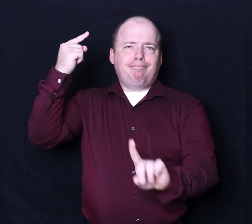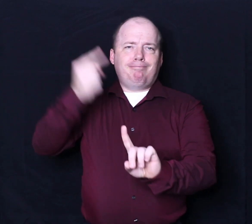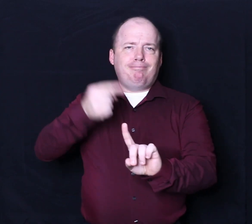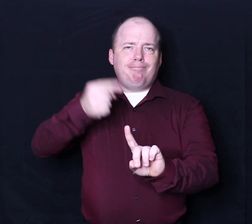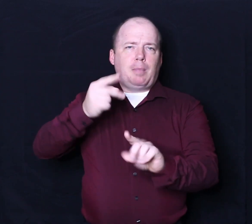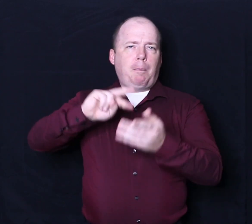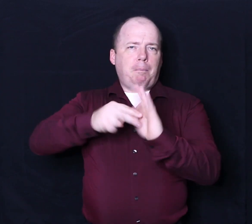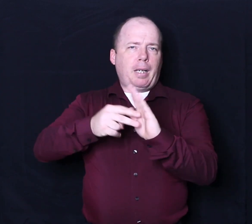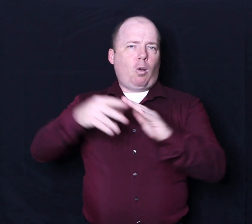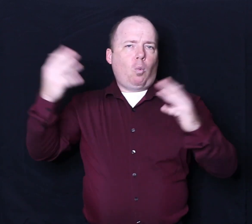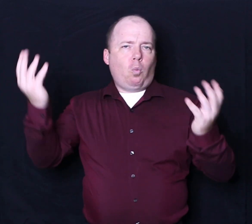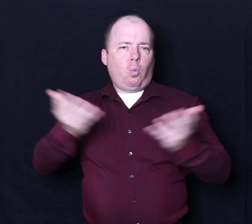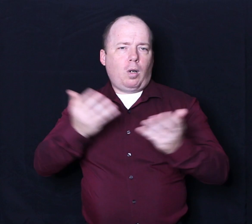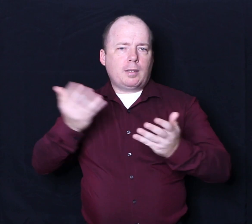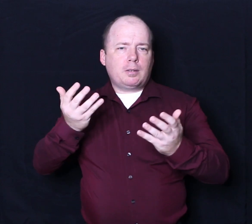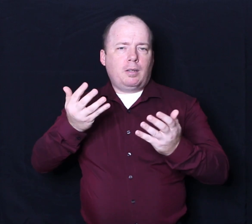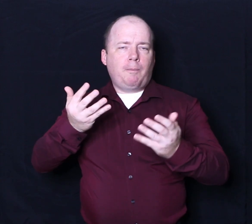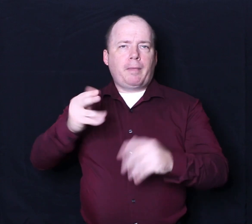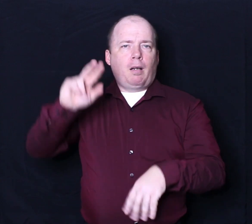What does it mean?